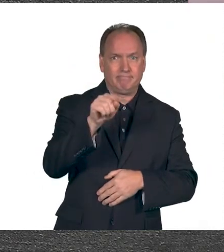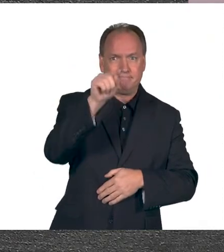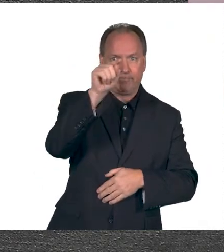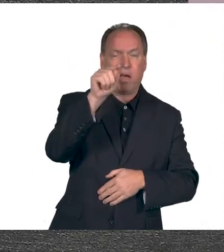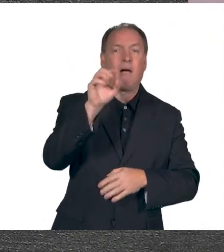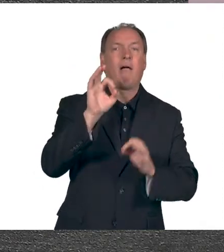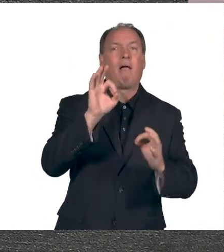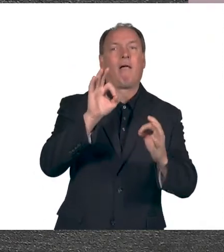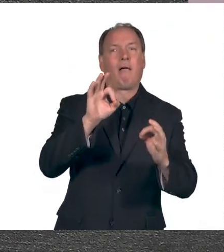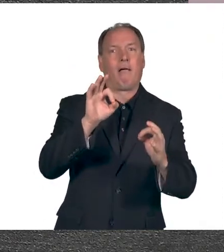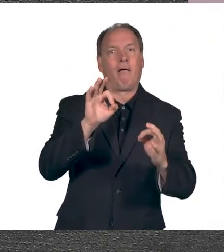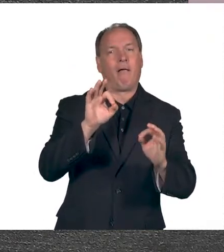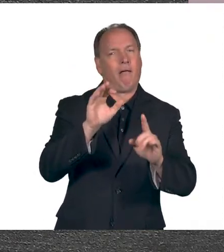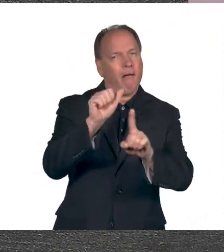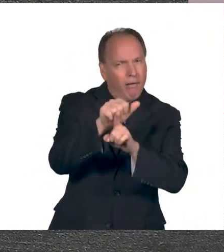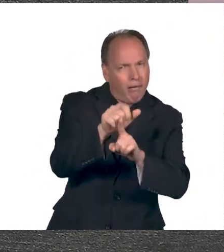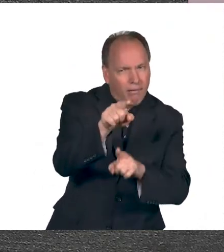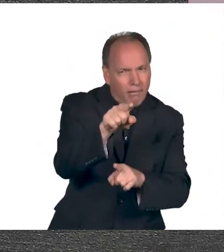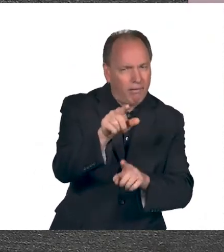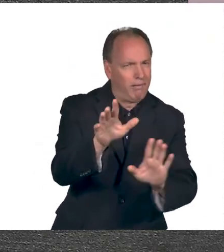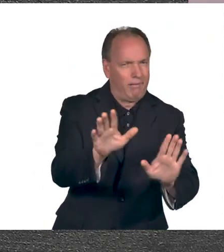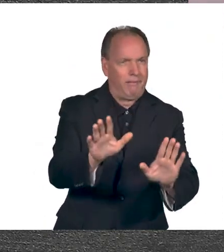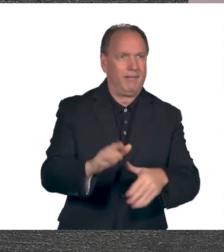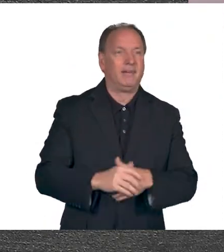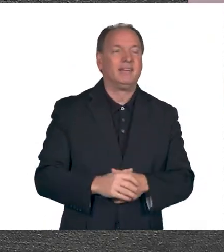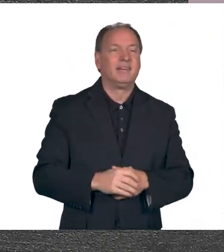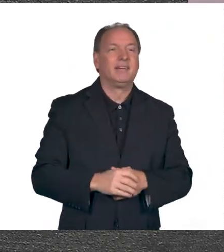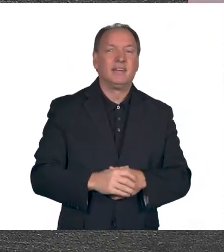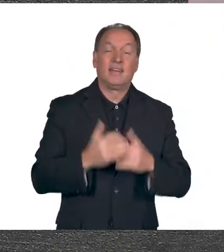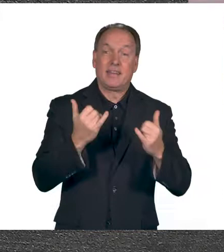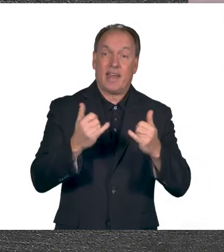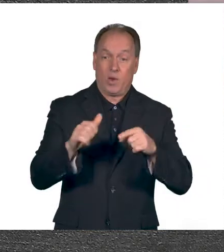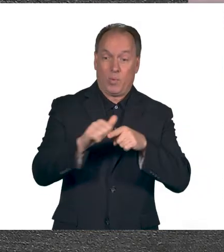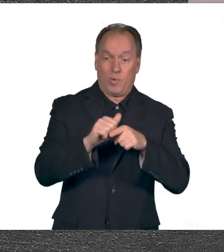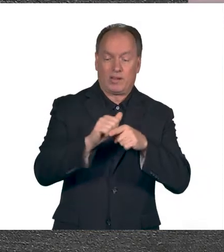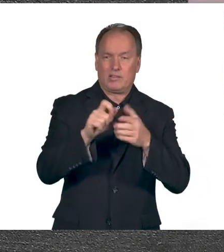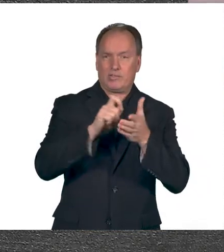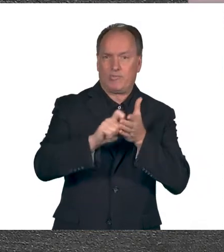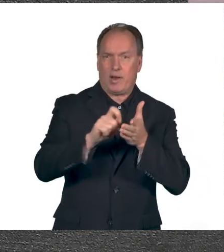did you do it? That was a little tricky. Okay my friends now we're gonna practice writing a couple